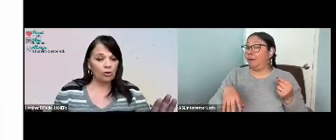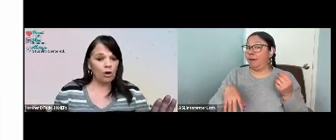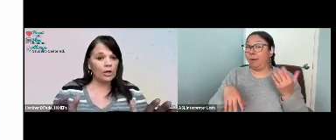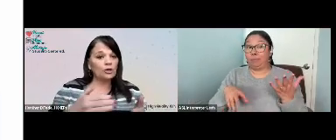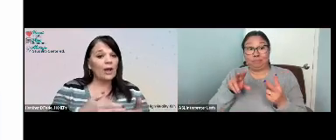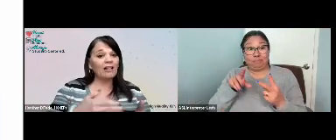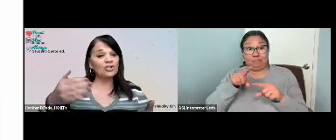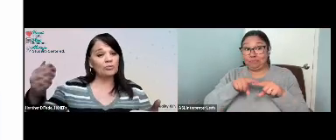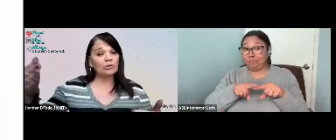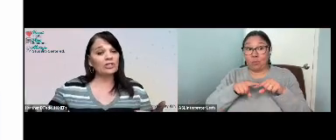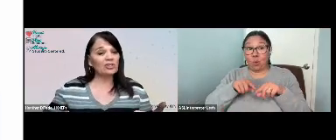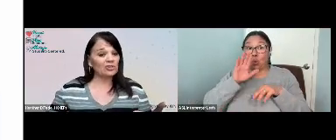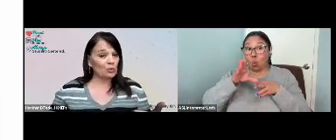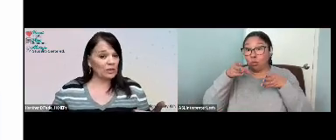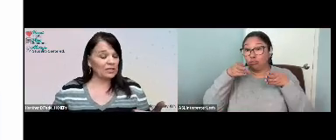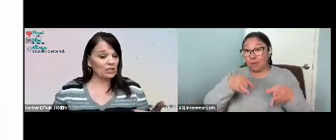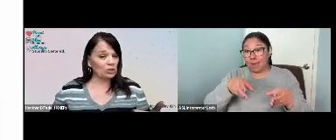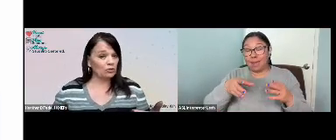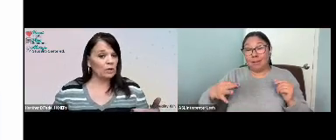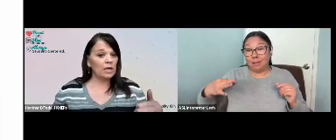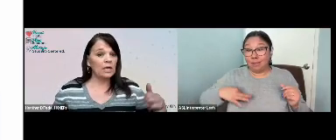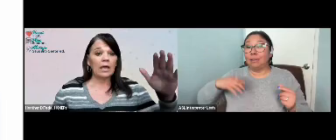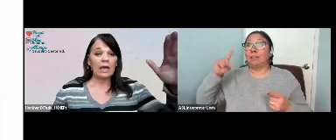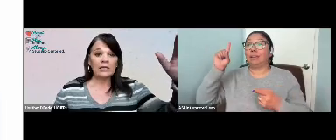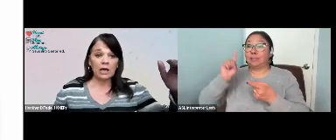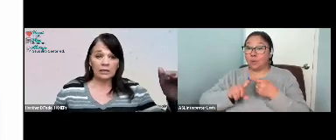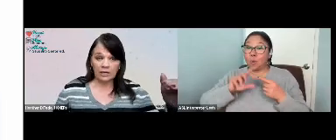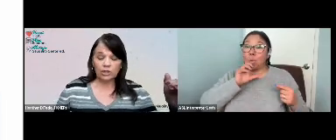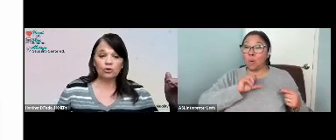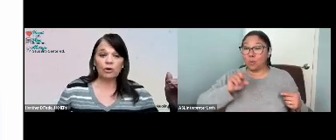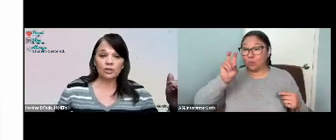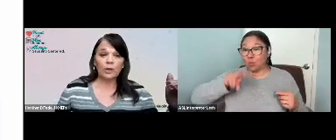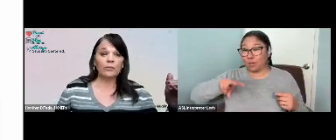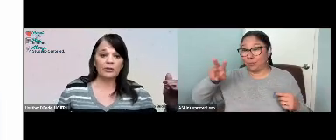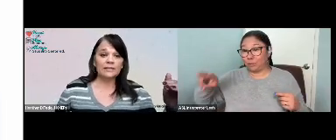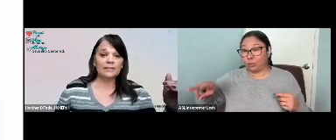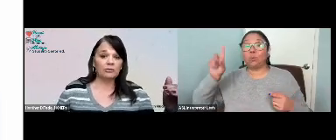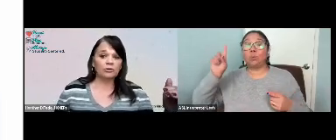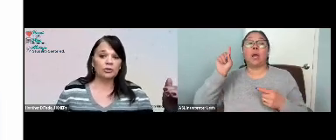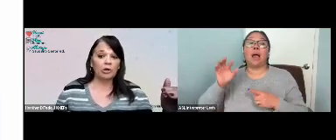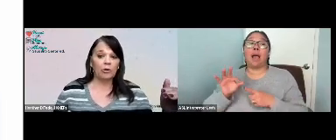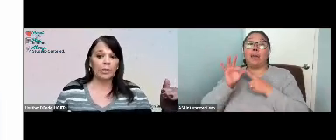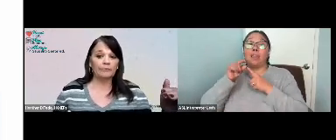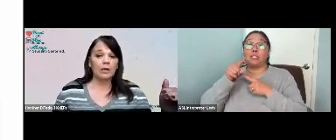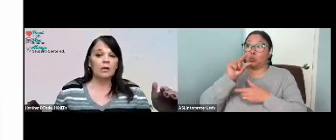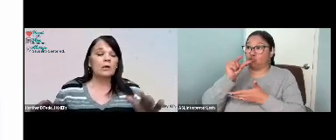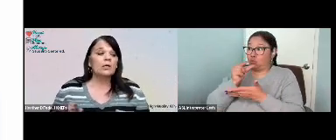track you're on, you're eligible until 22 and unless you graduate with a standard diploma.